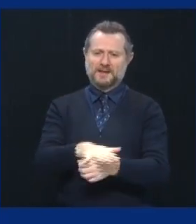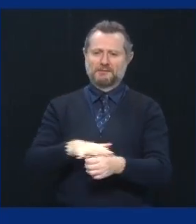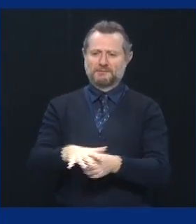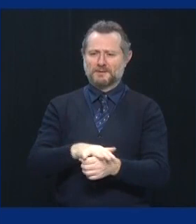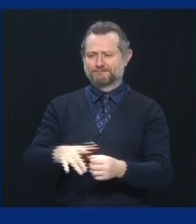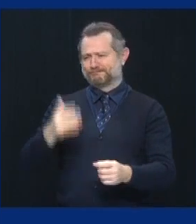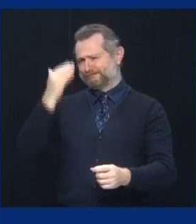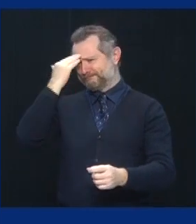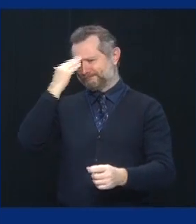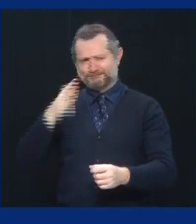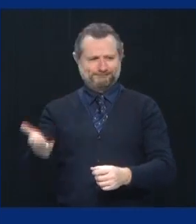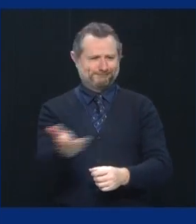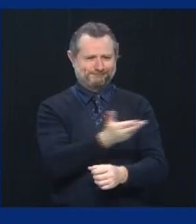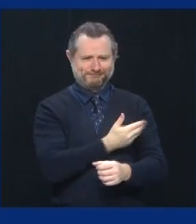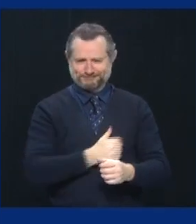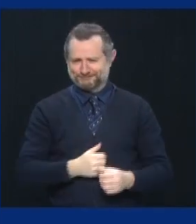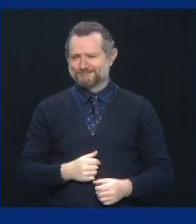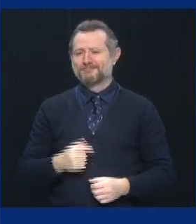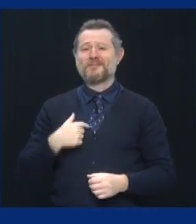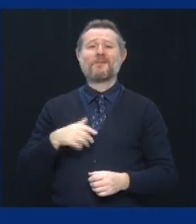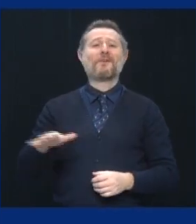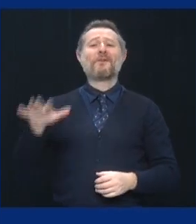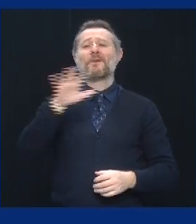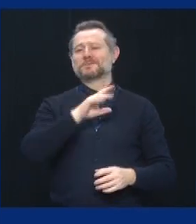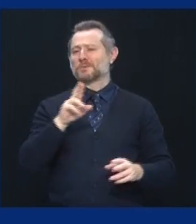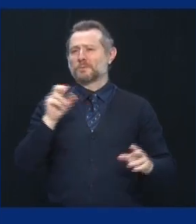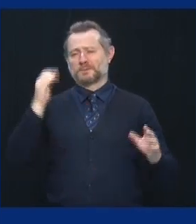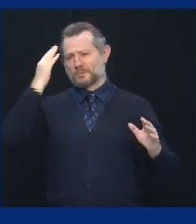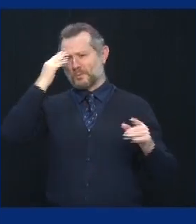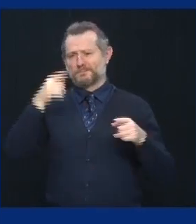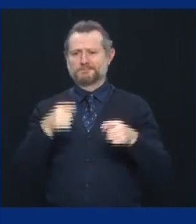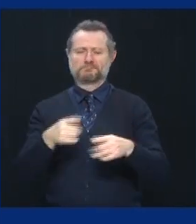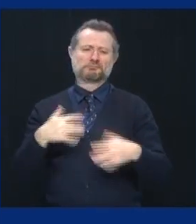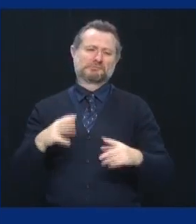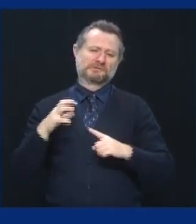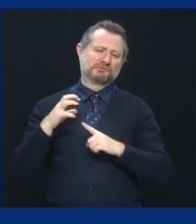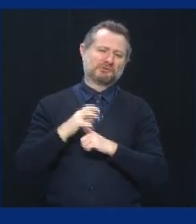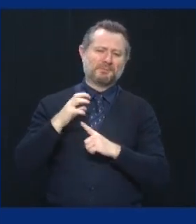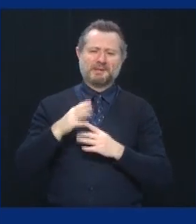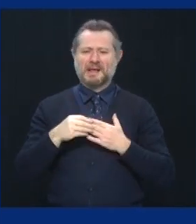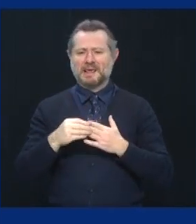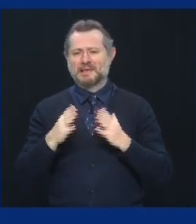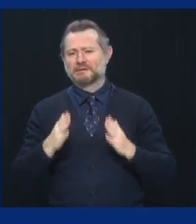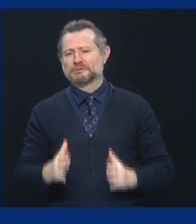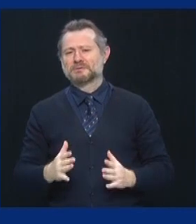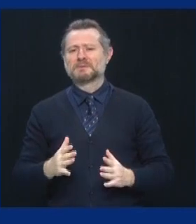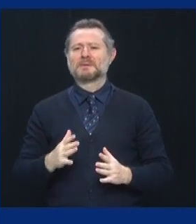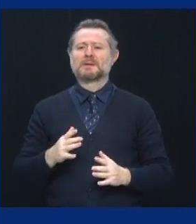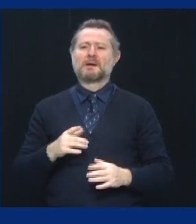FIRST WE HAVE CONGRESSMAN HAKEEM JEFFRIES WHO IS NO STRANGER TO